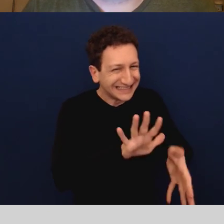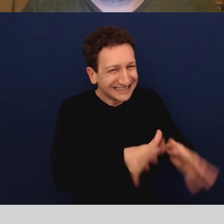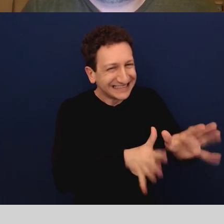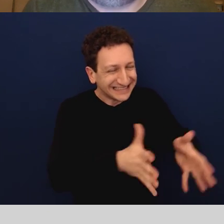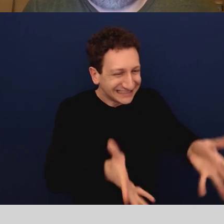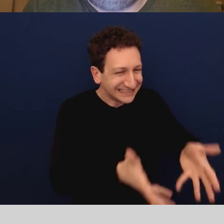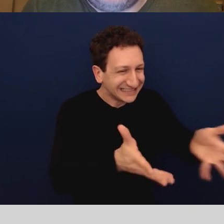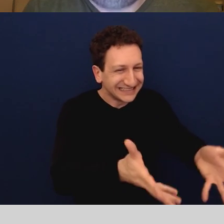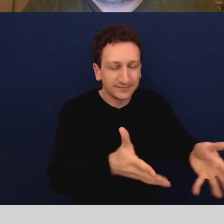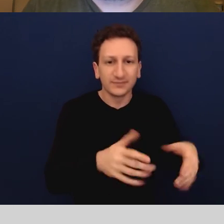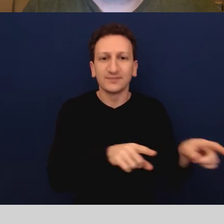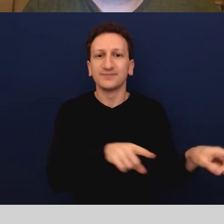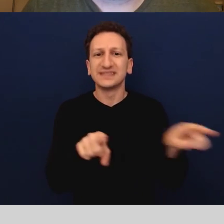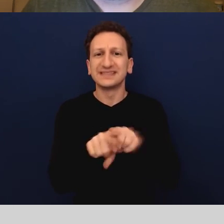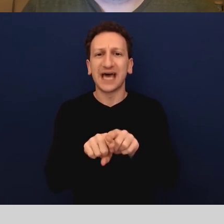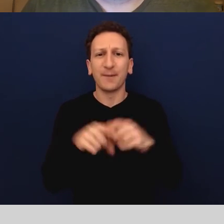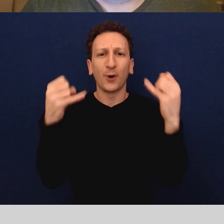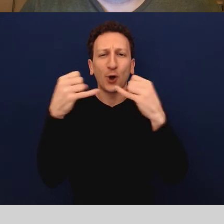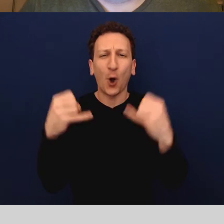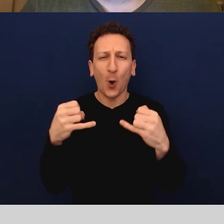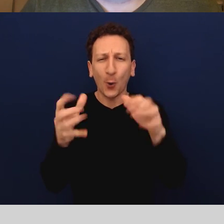and you help them, you can do it.